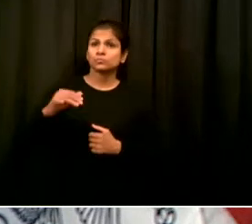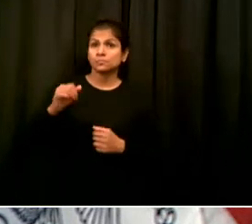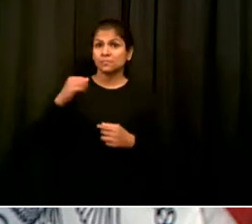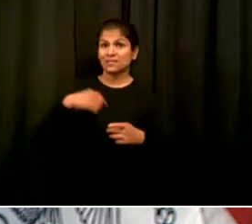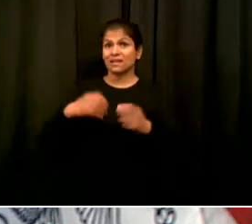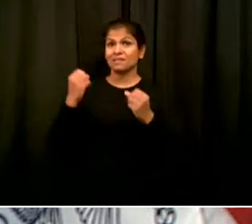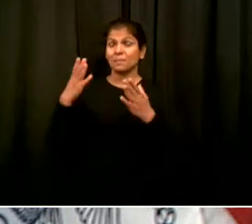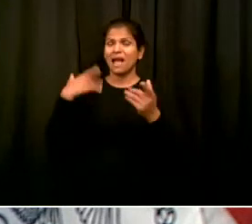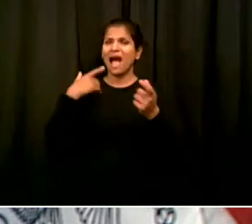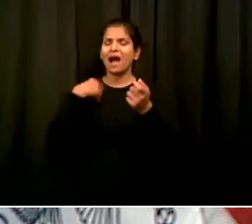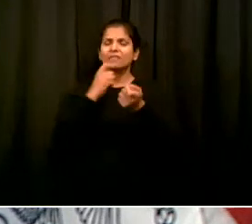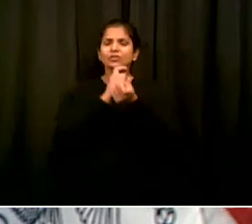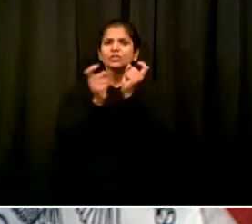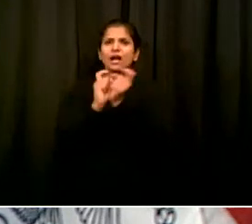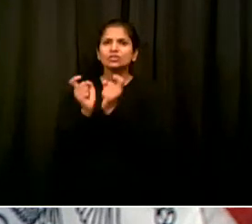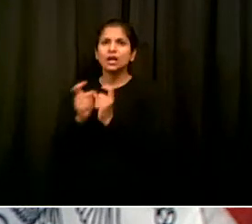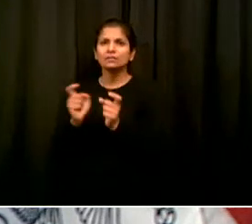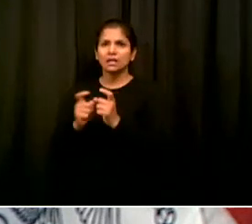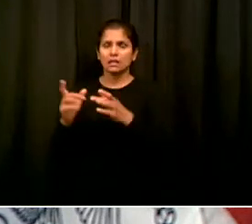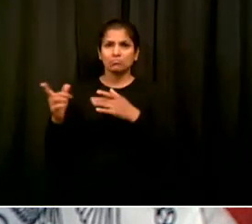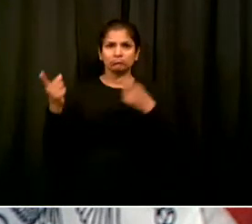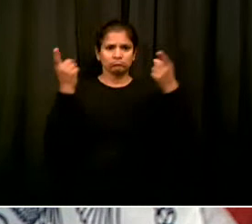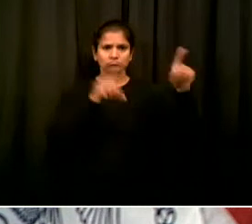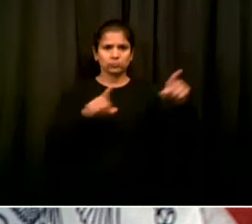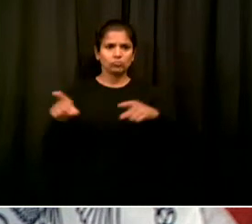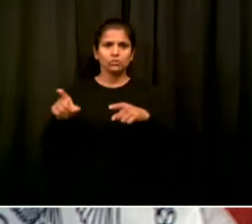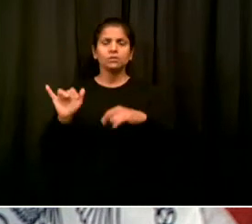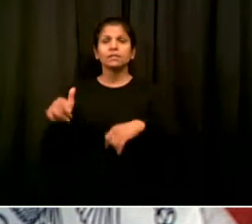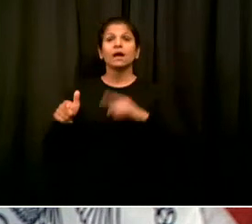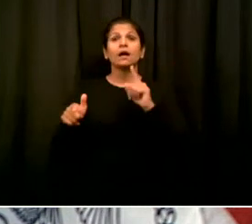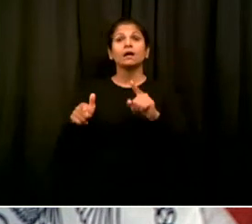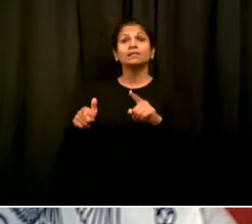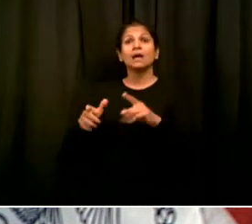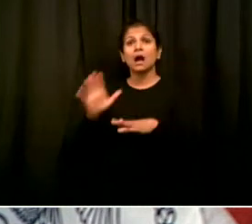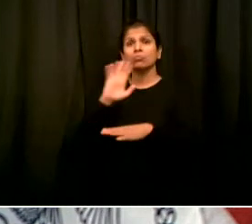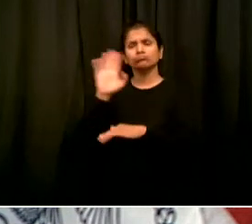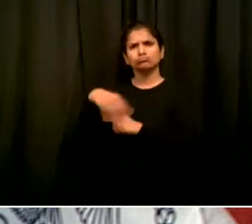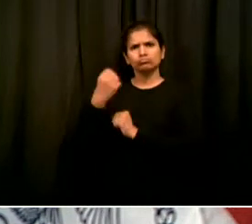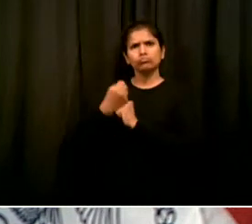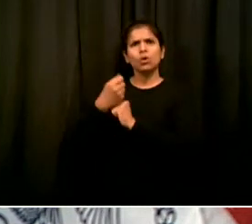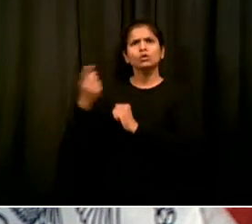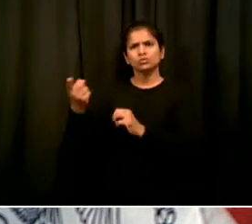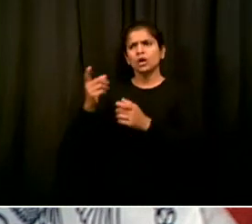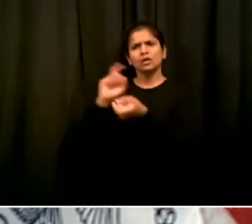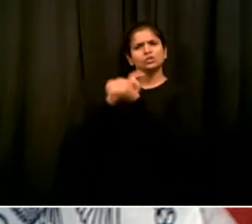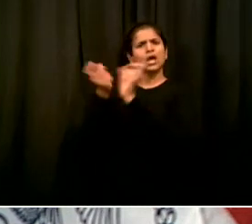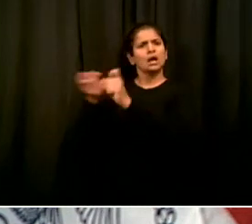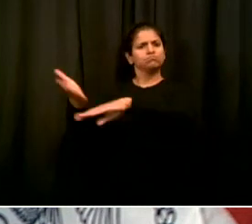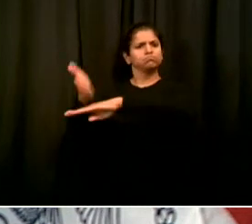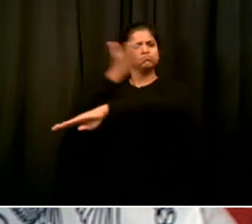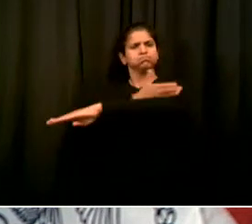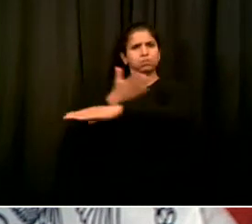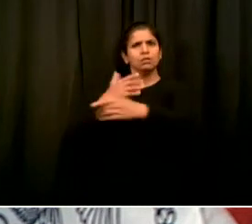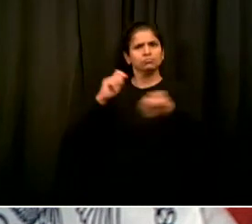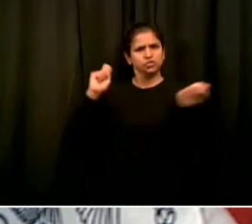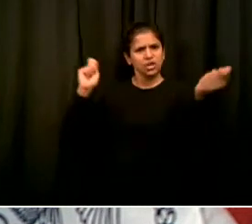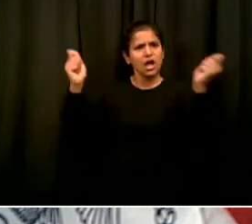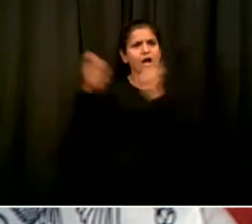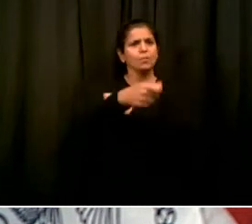I BELIEVE THE BAIL REFORM AND O SMANY OTHER CRIMINAL JUSTICE FREORORSM W WREE E NECEEASSRY. I SUPPORTED THEM